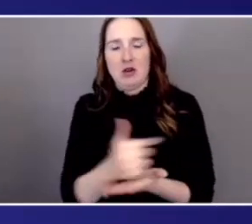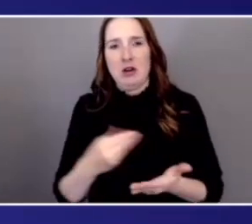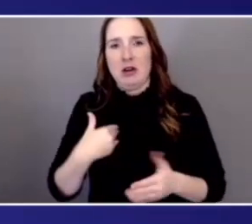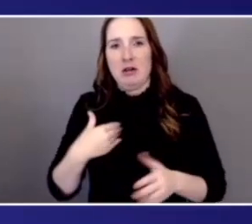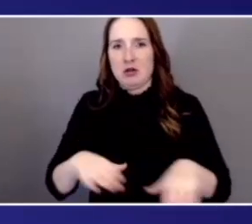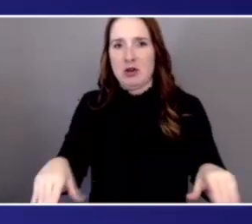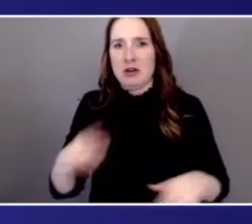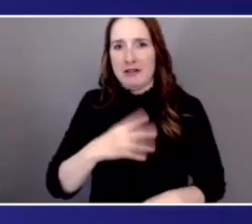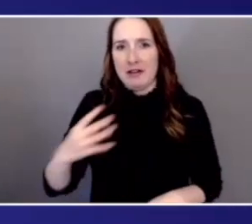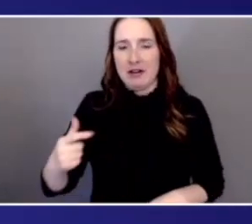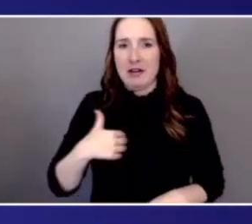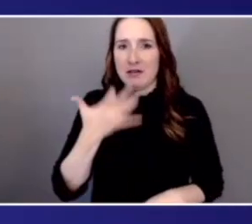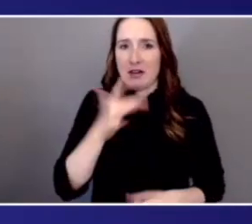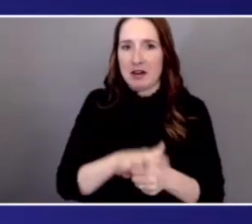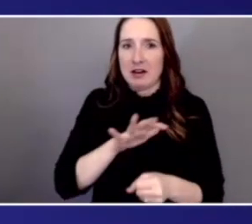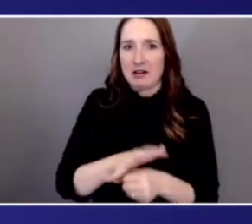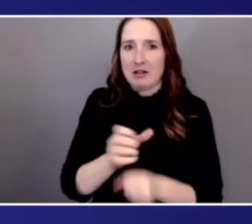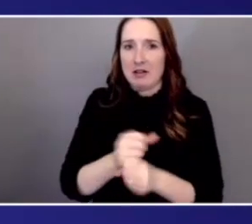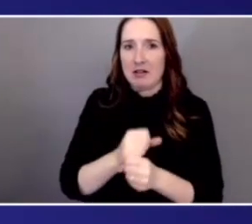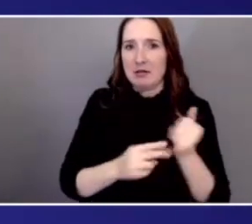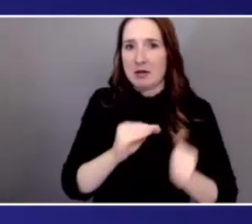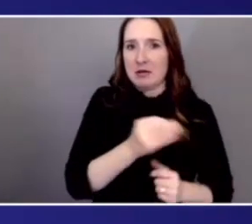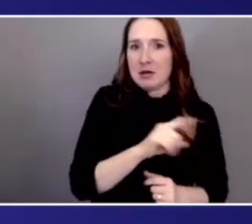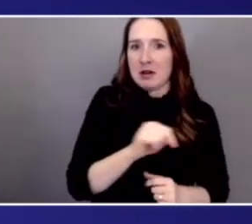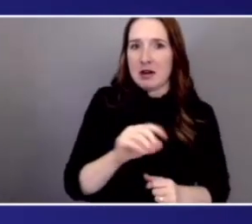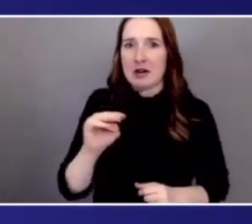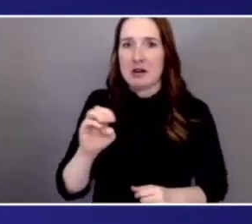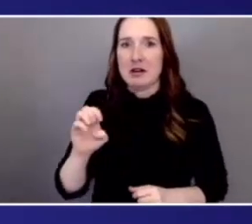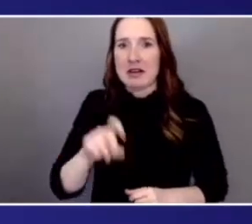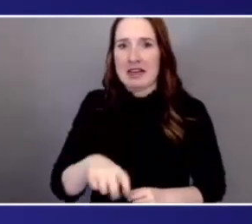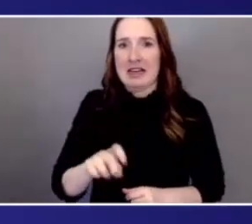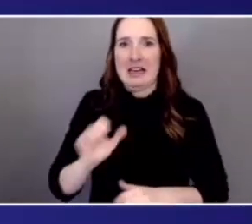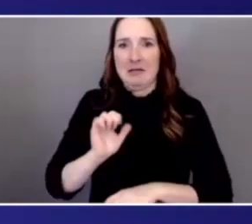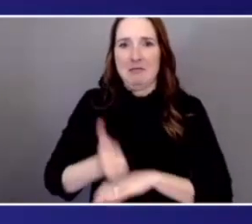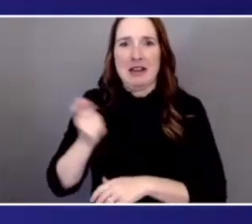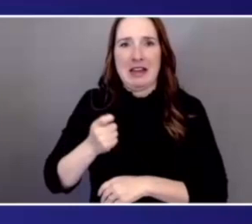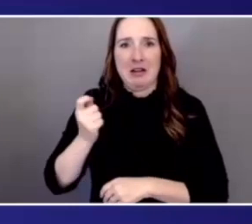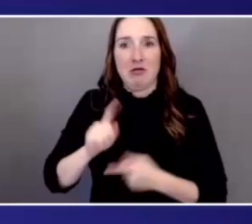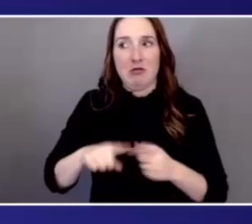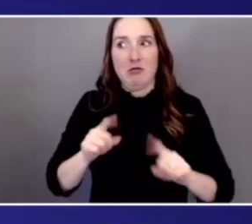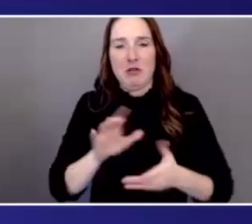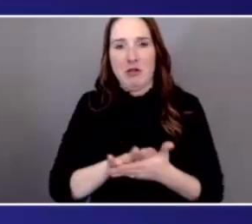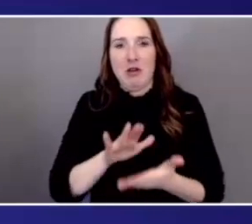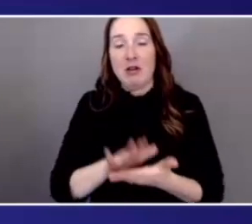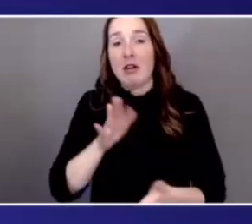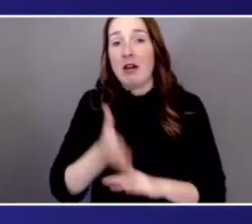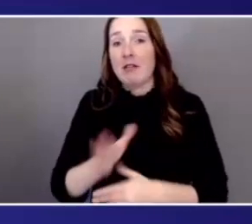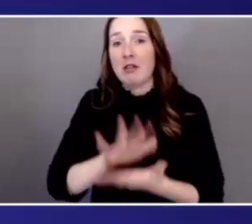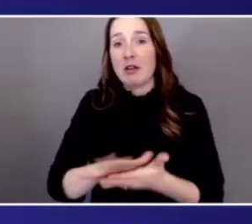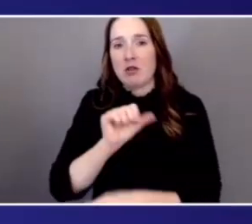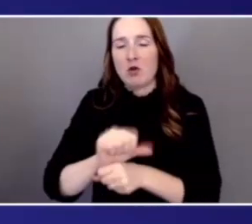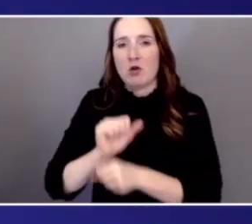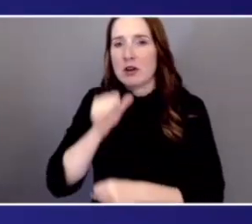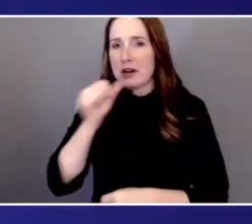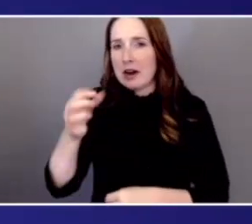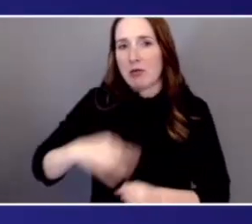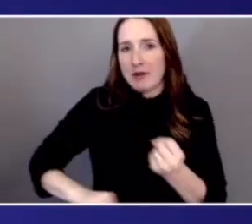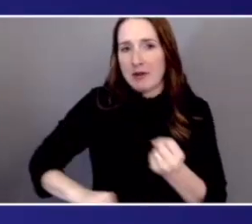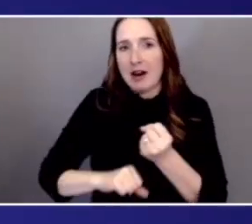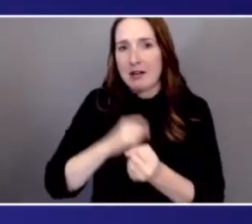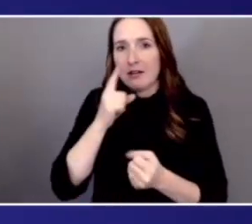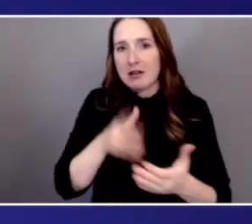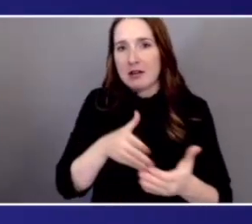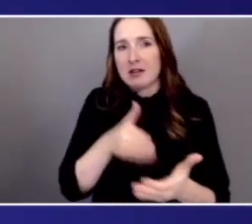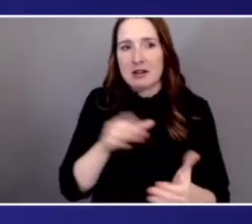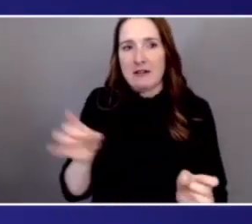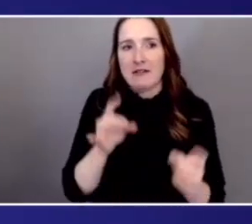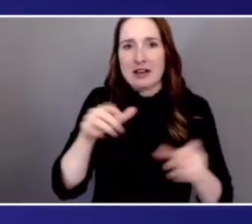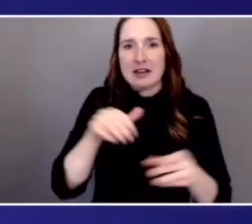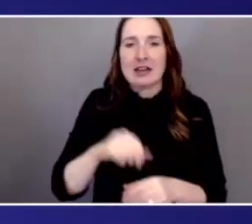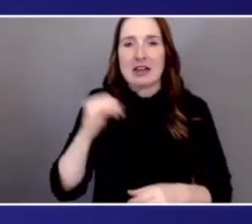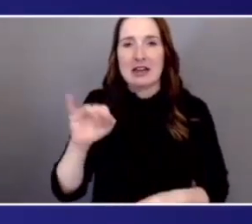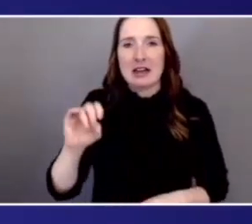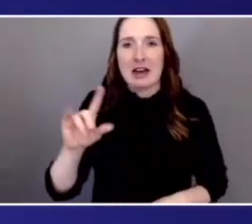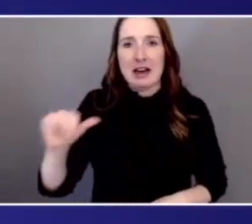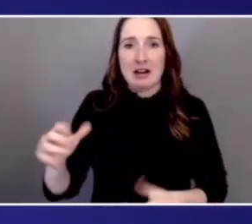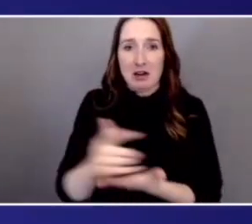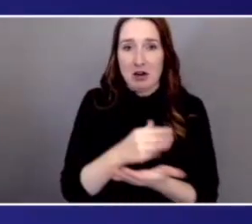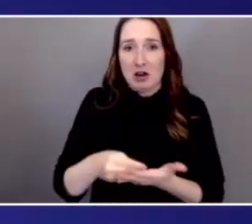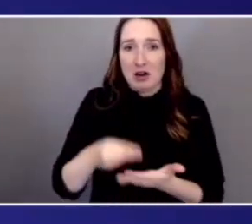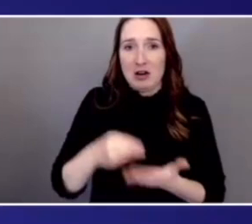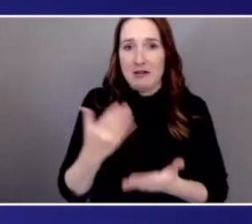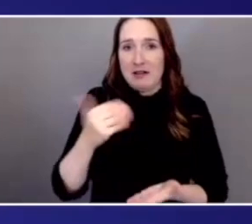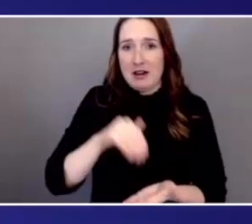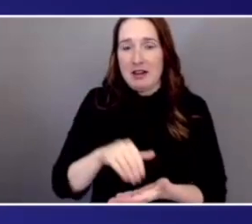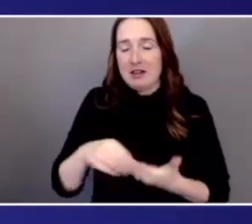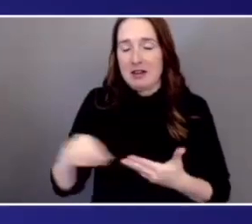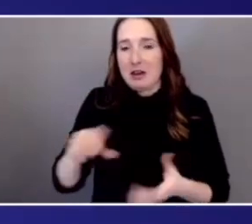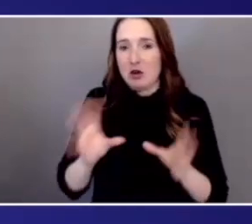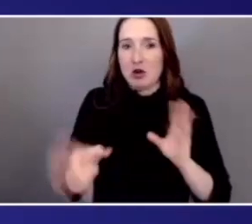I was lucky enough to receive both merit and need-based scholarships to attend college. After college, I spent 2 years working at a nonprofit advocating against gender-based violence in India, earning a salary of $15 in total over those 2 years.